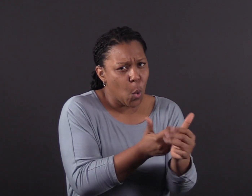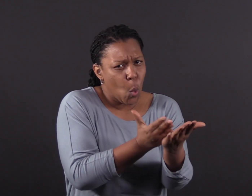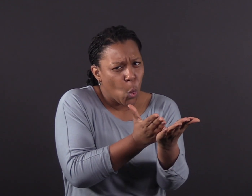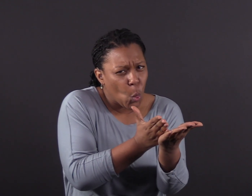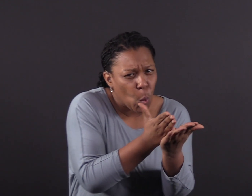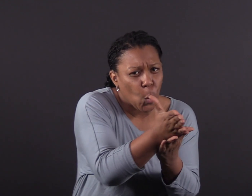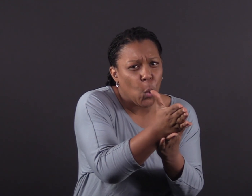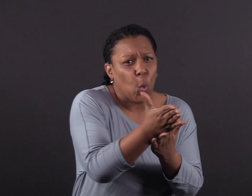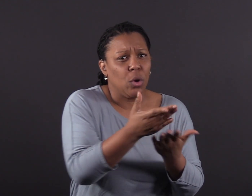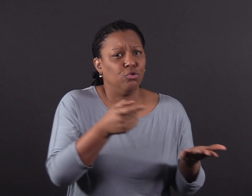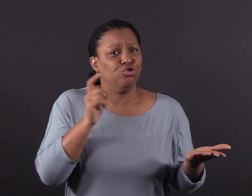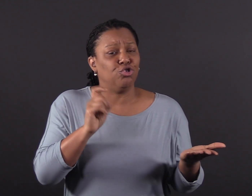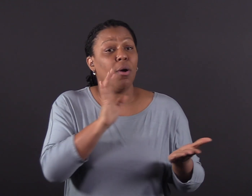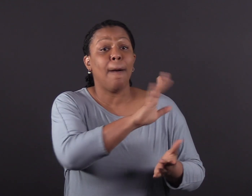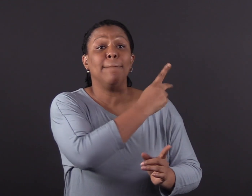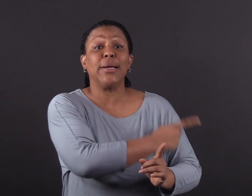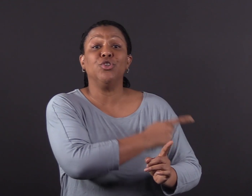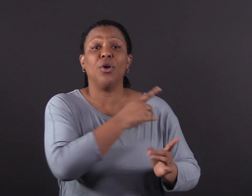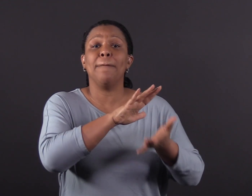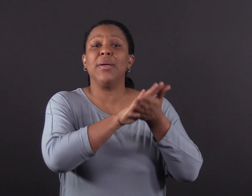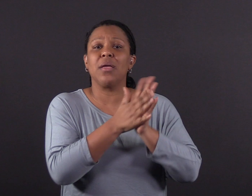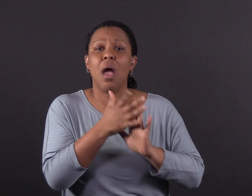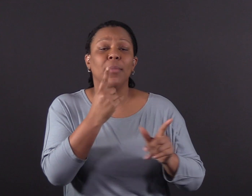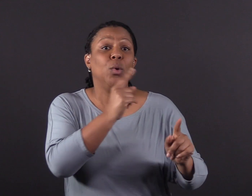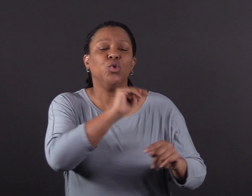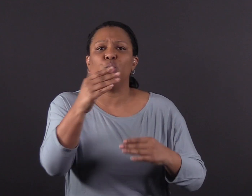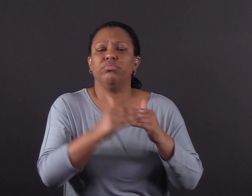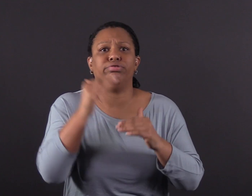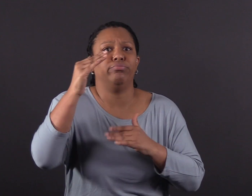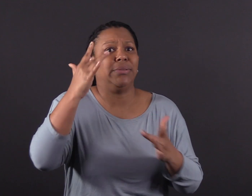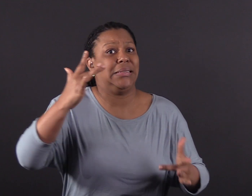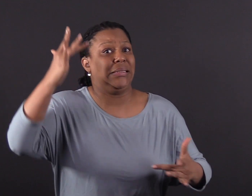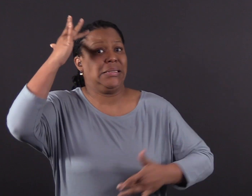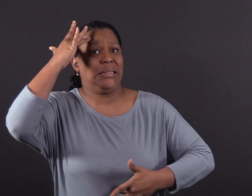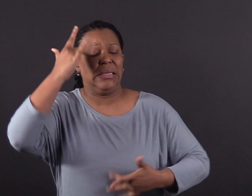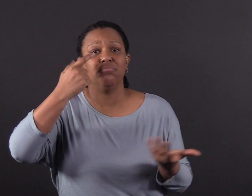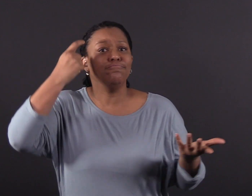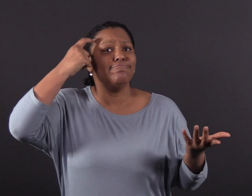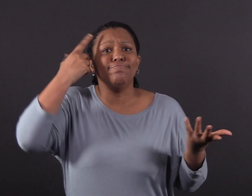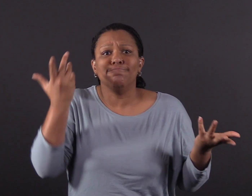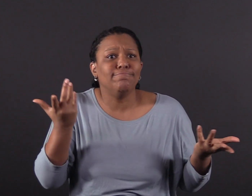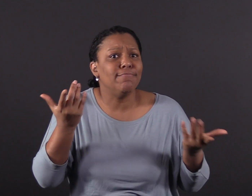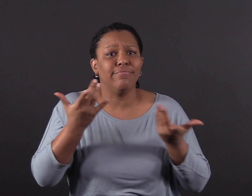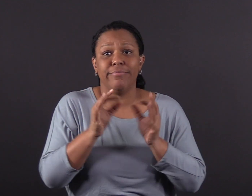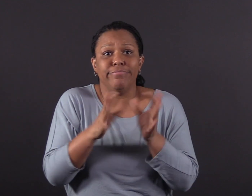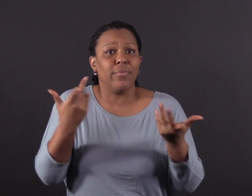the patient become too sick or unconscious and no longer able to make those decisions